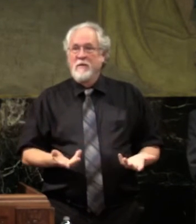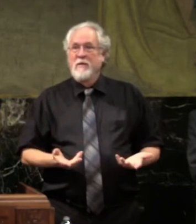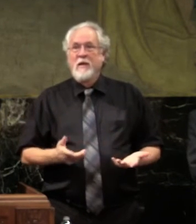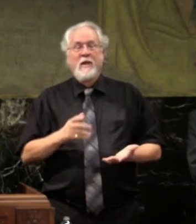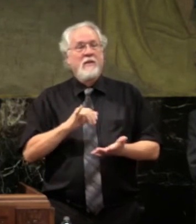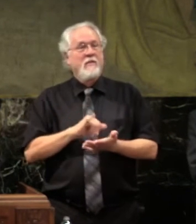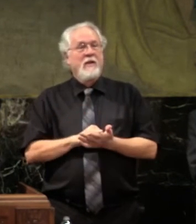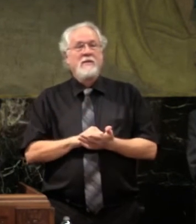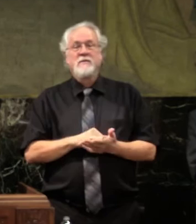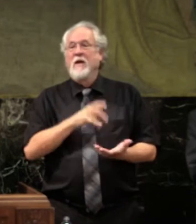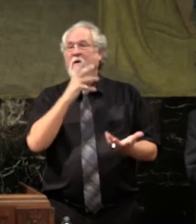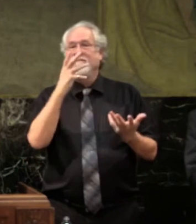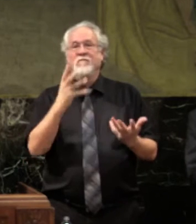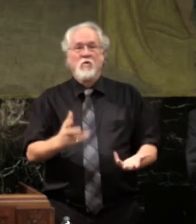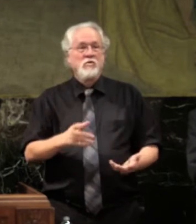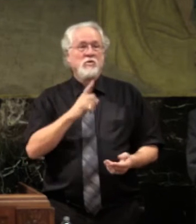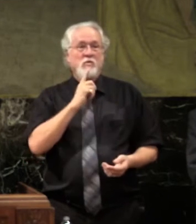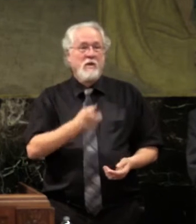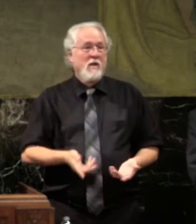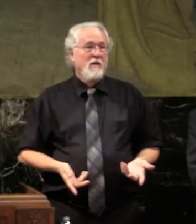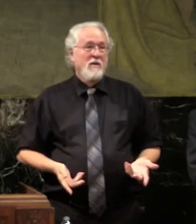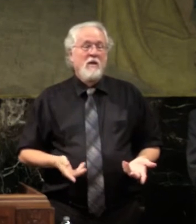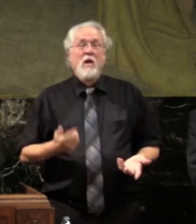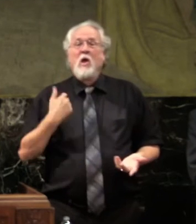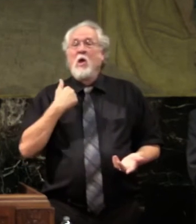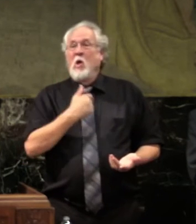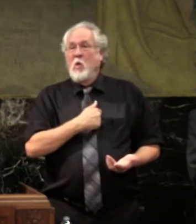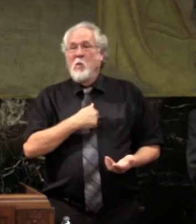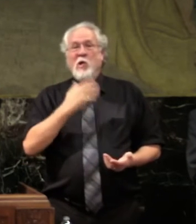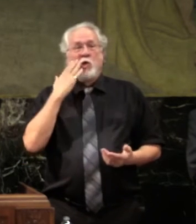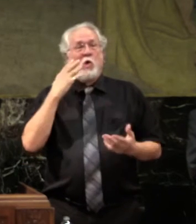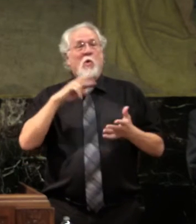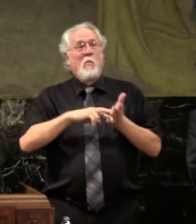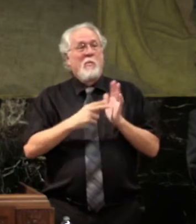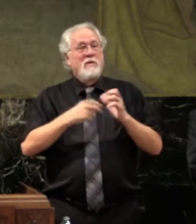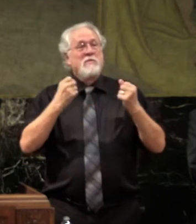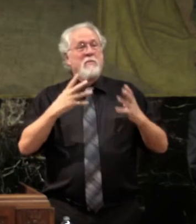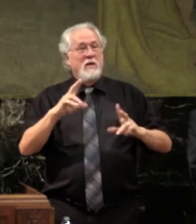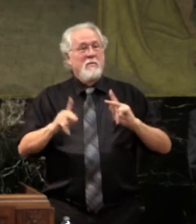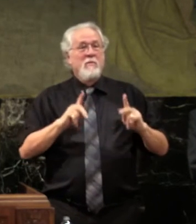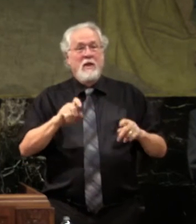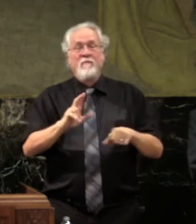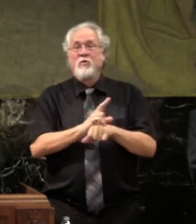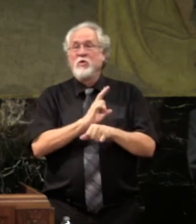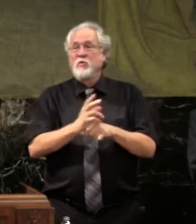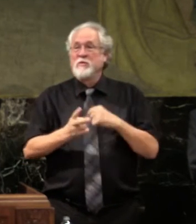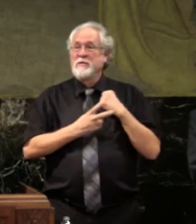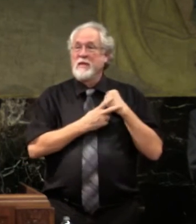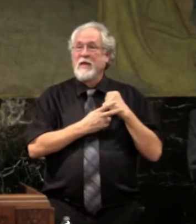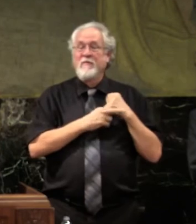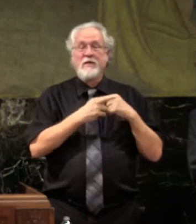unfortunate reality we know that this means many people will have to use savings or get loans in order to receive